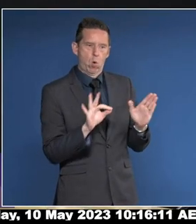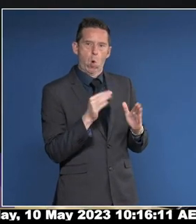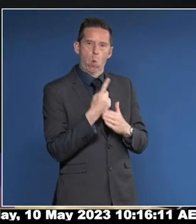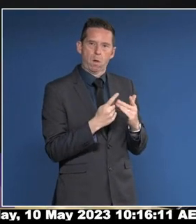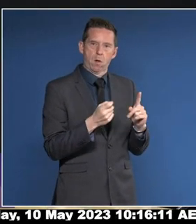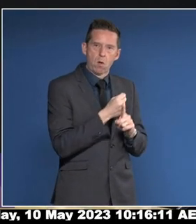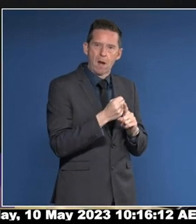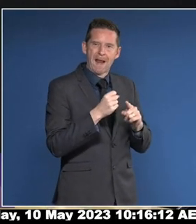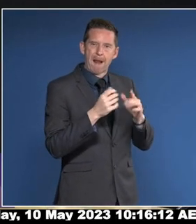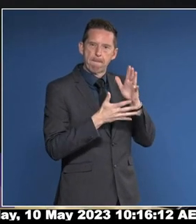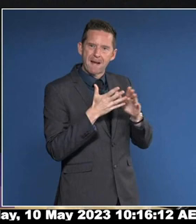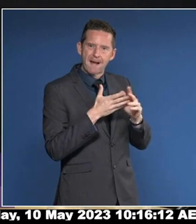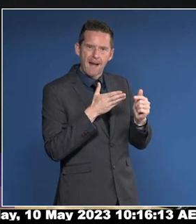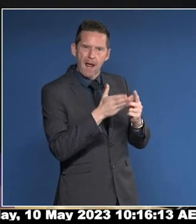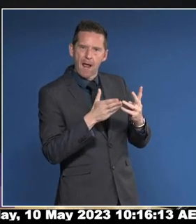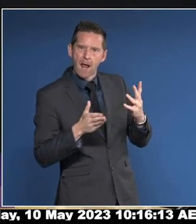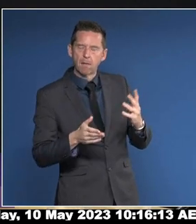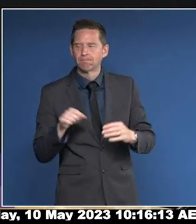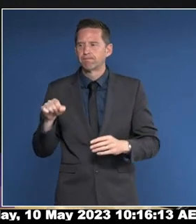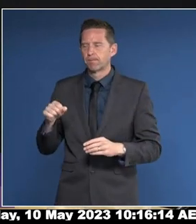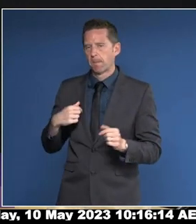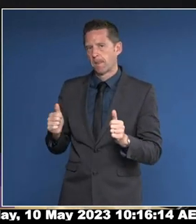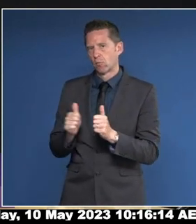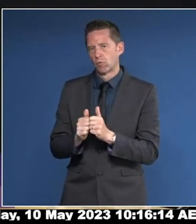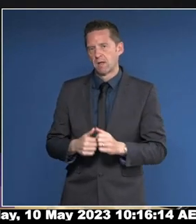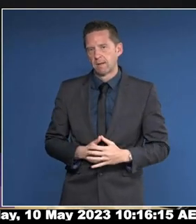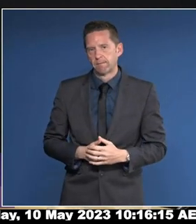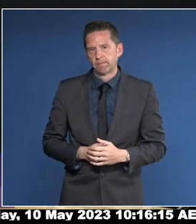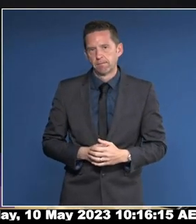I would agree with you. COMMISSIONER RYAN: Ms Crawford, one of the things that occurs to